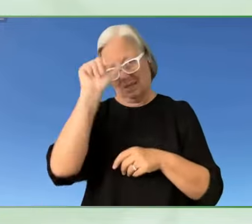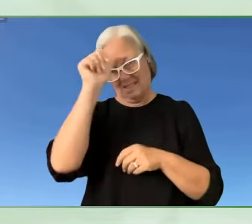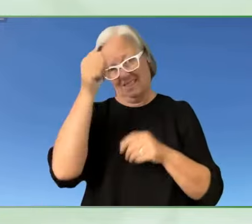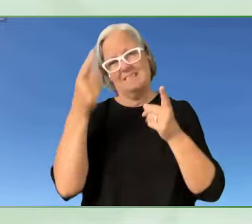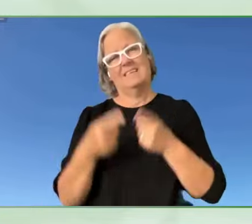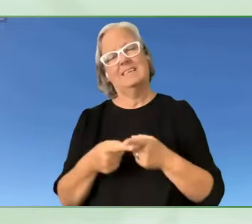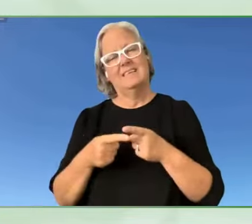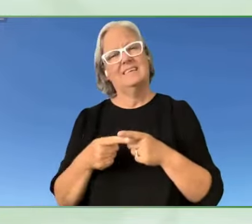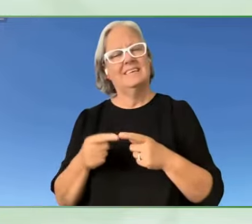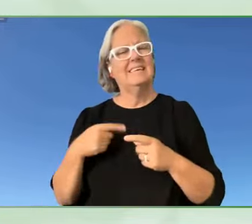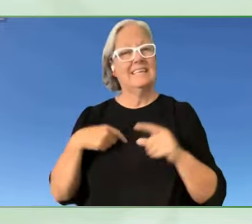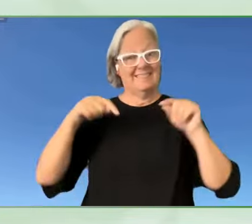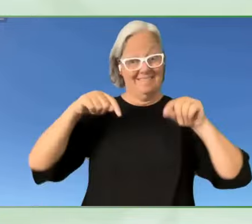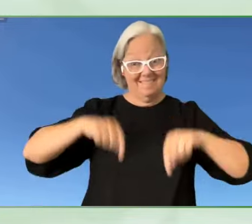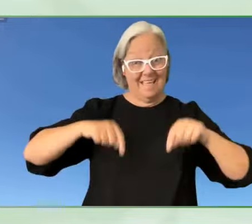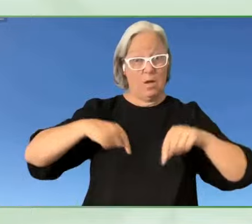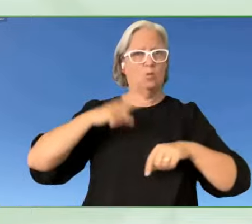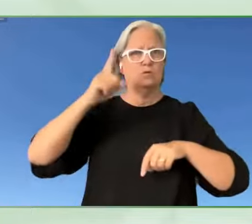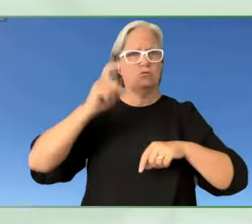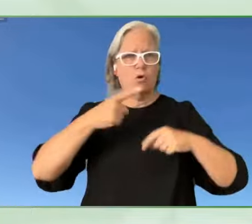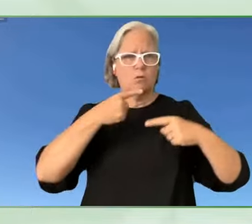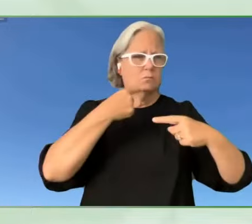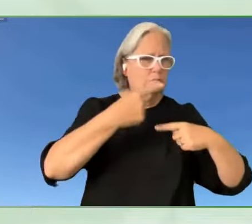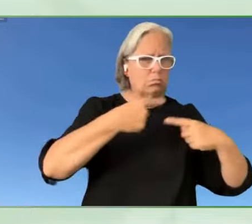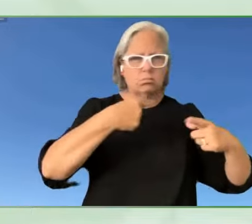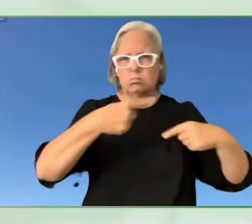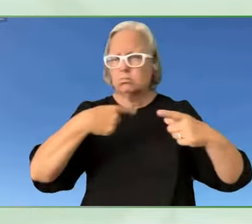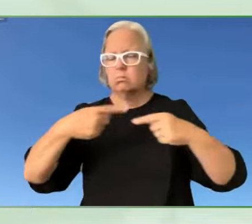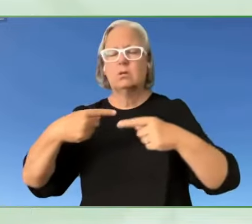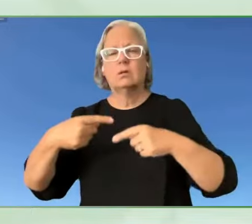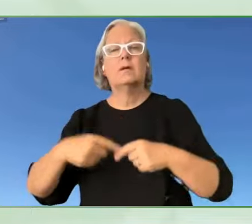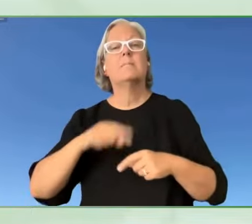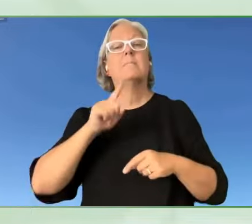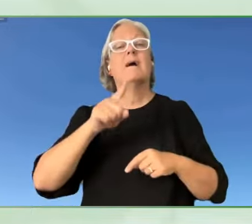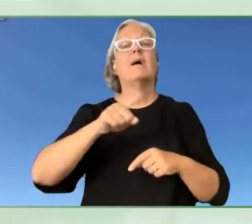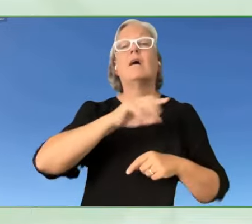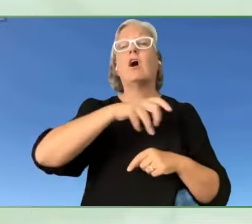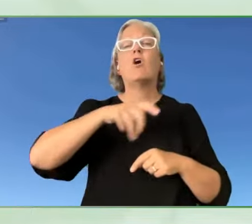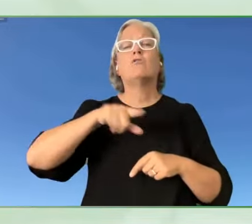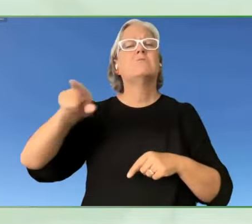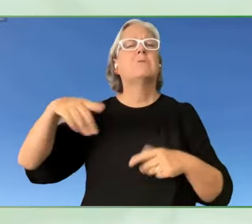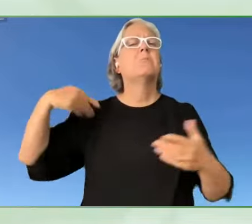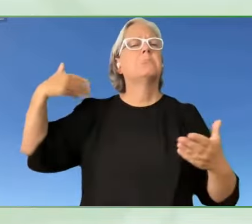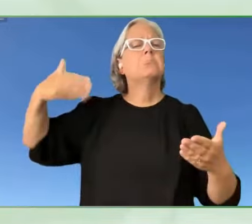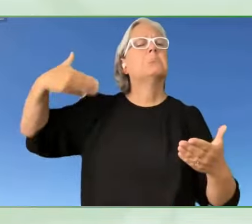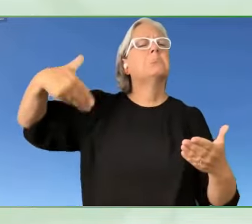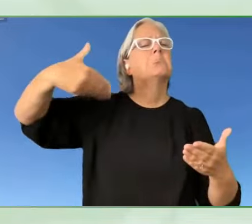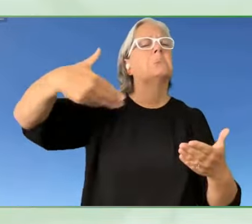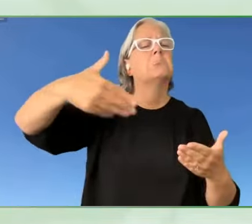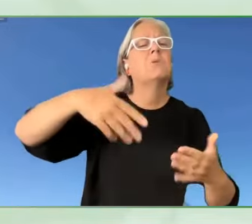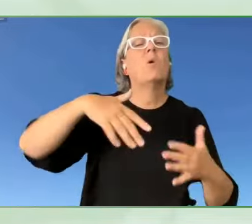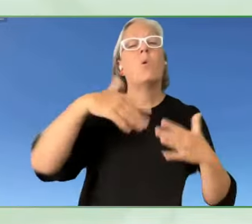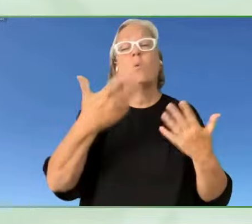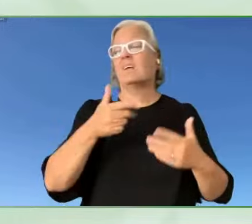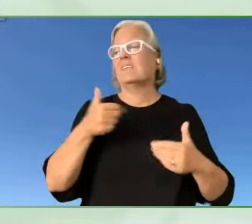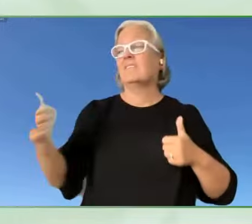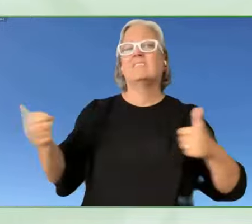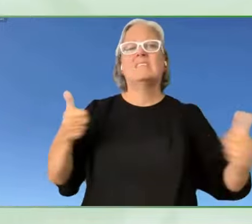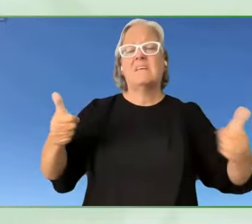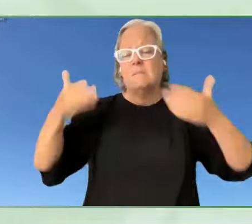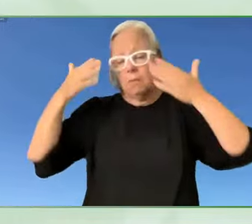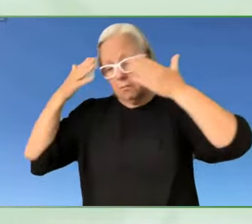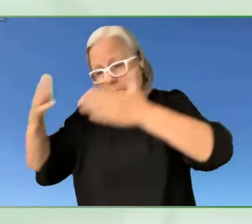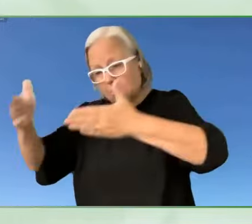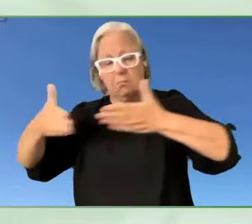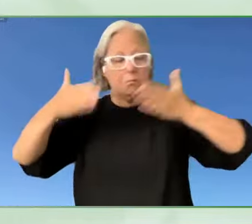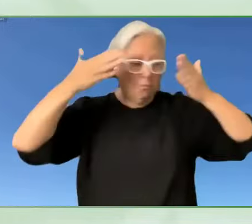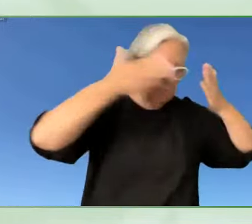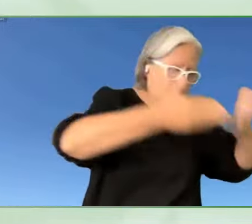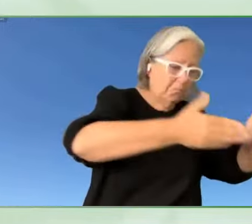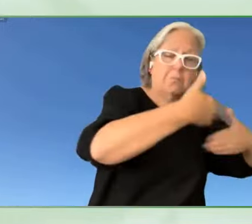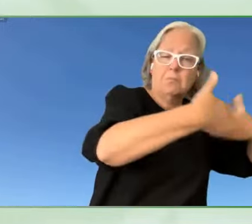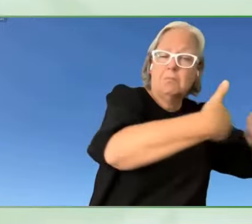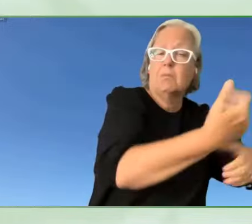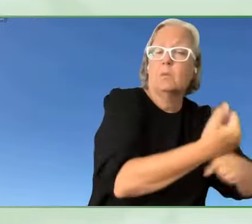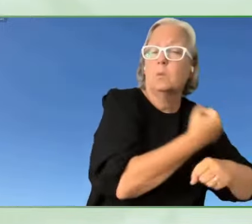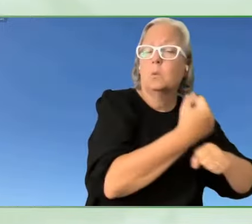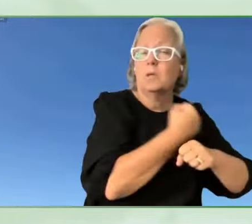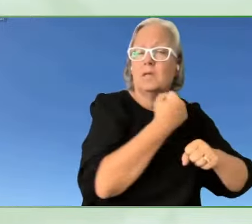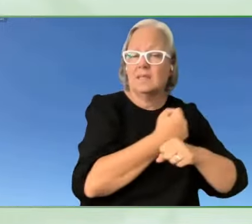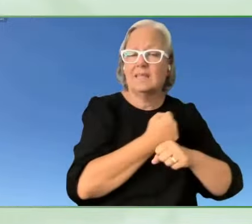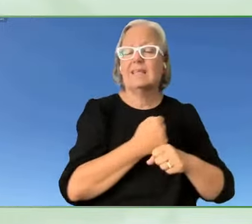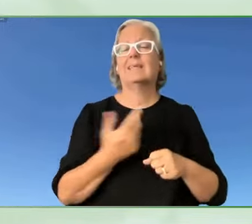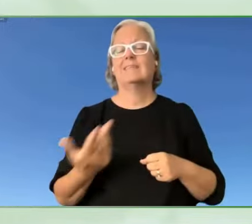Talking about the potential of universal design learning, I would probably say that, if we